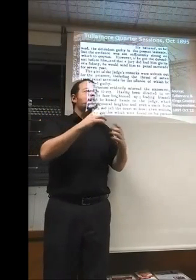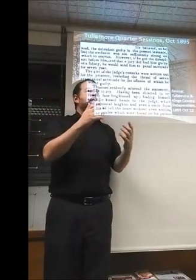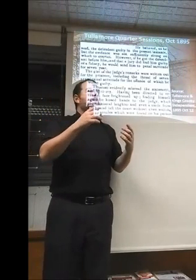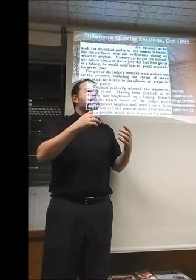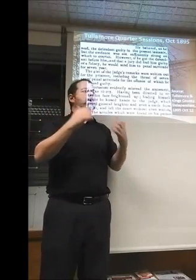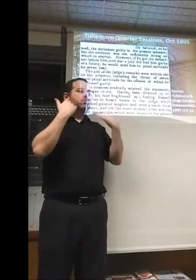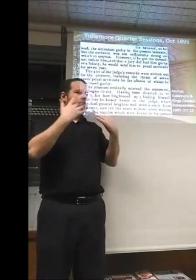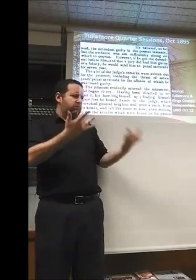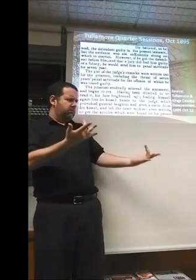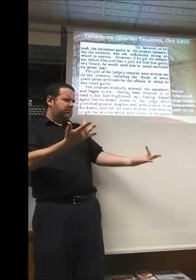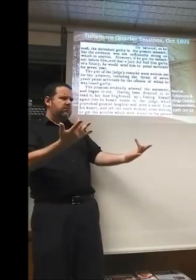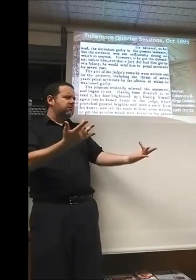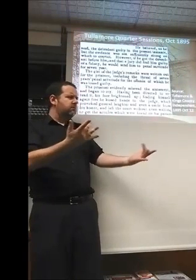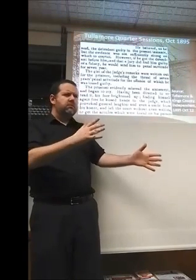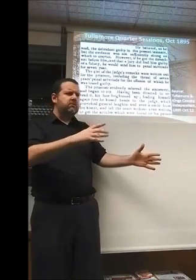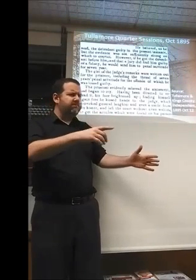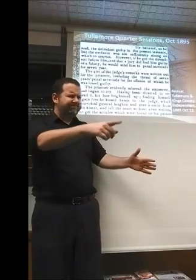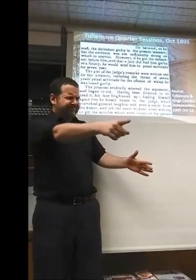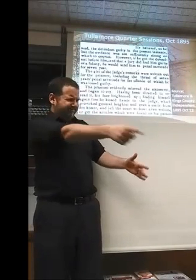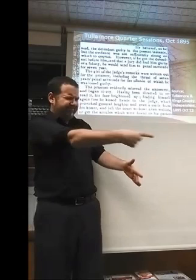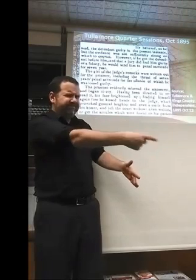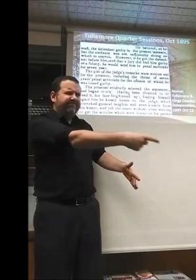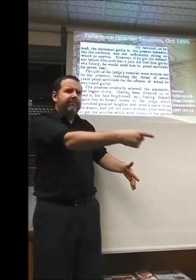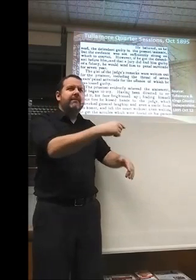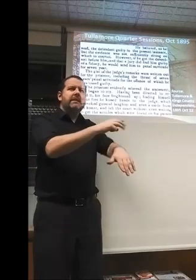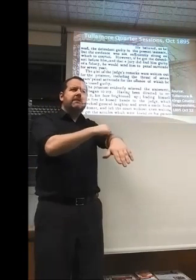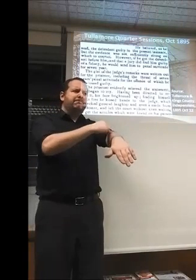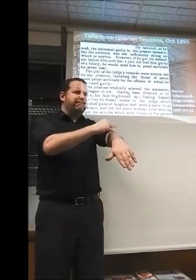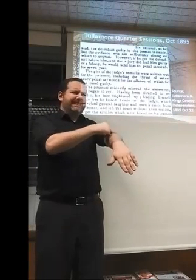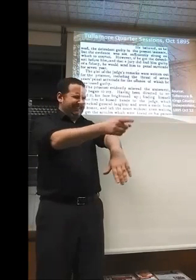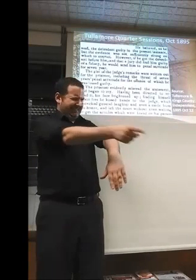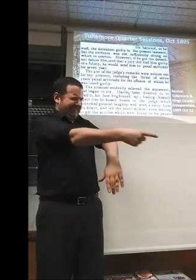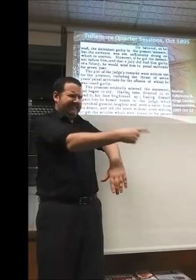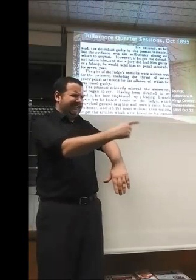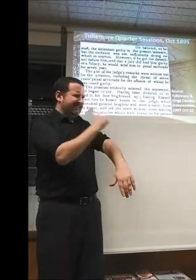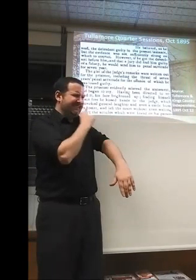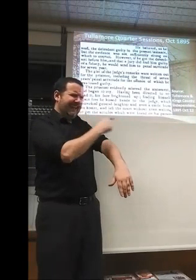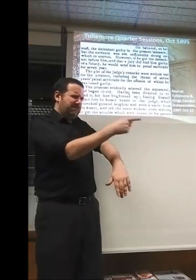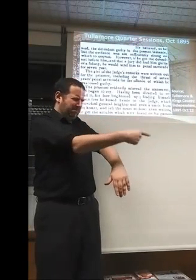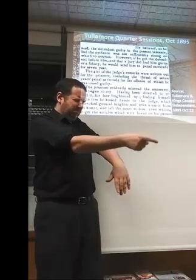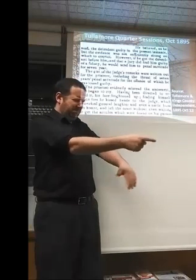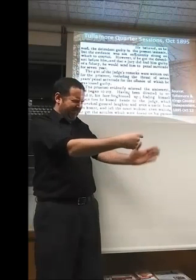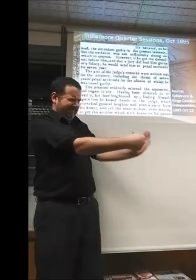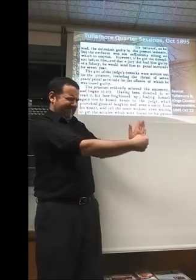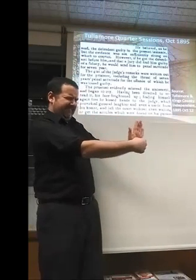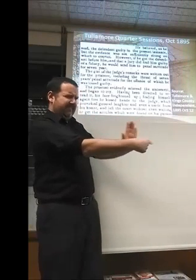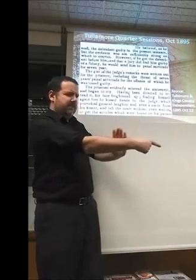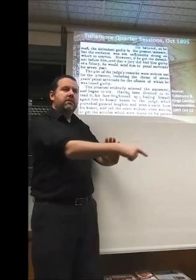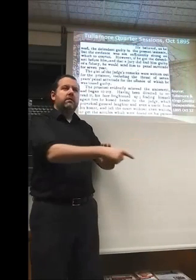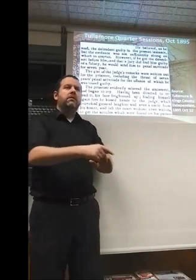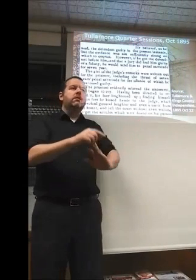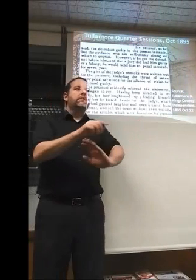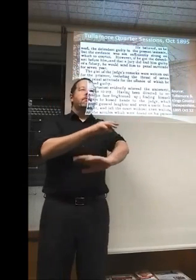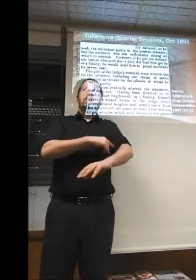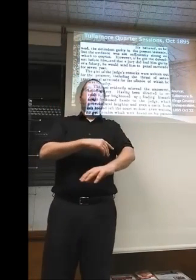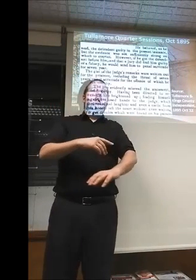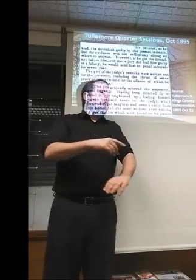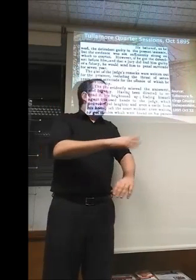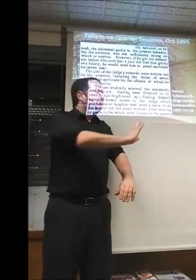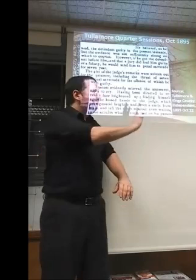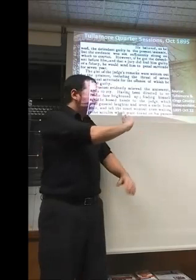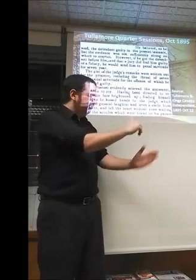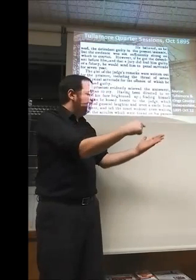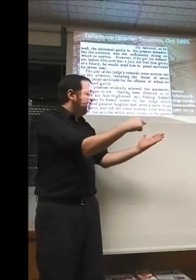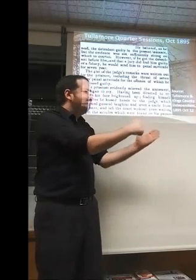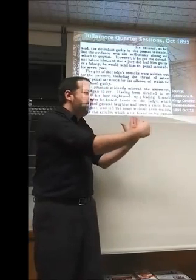retrieved the knife and threw the knife in the canal but before that he had stabbed the